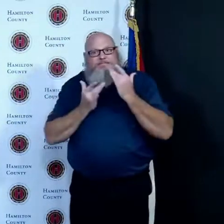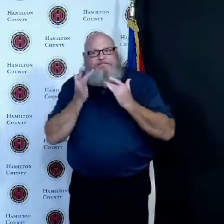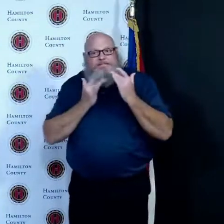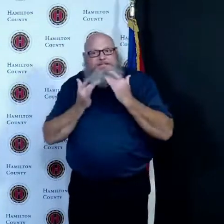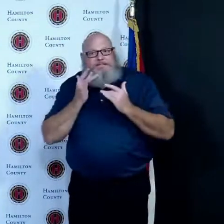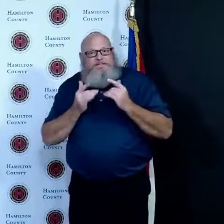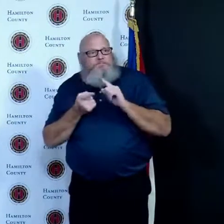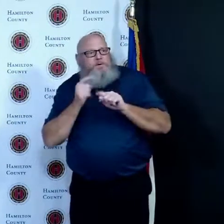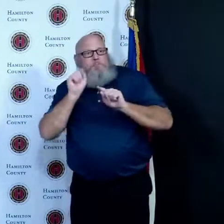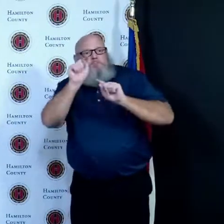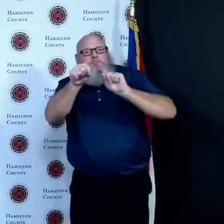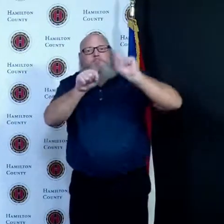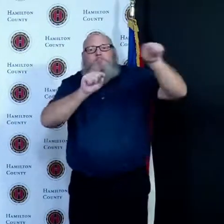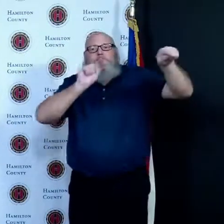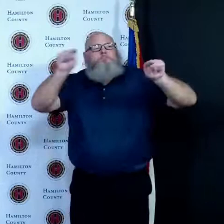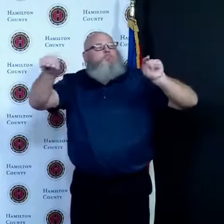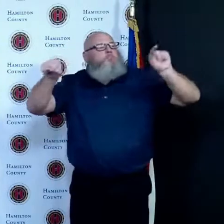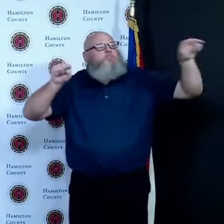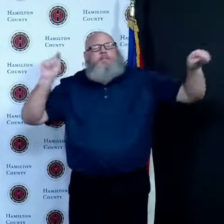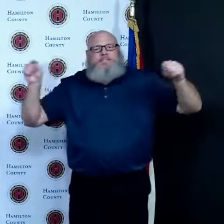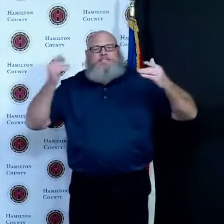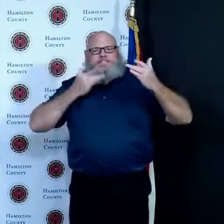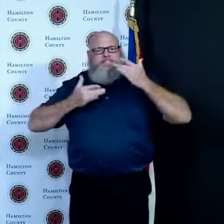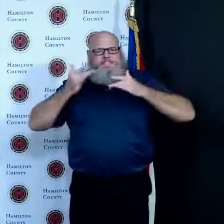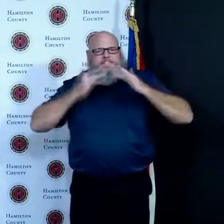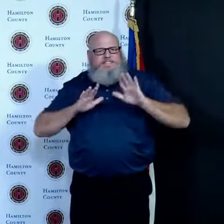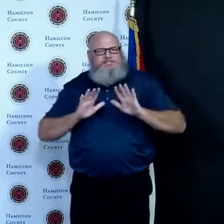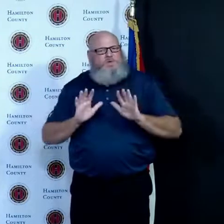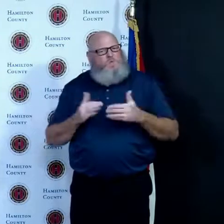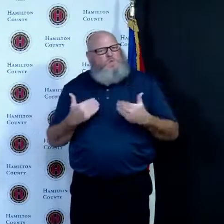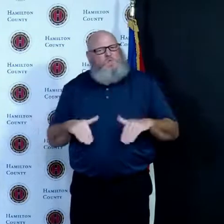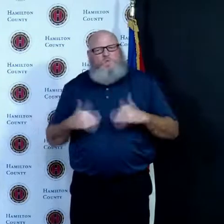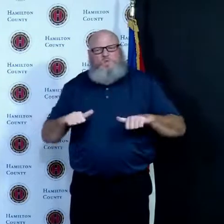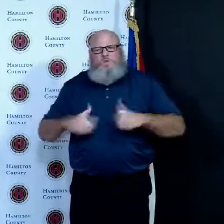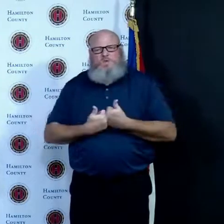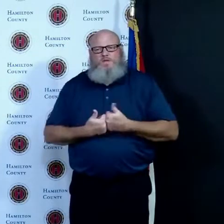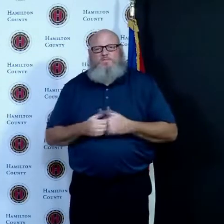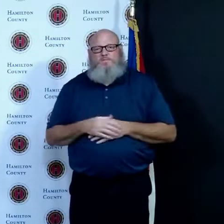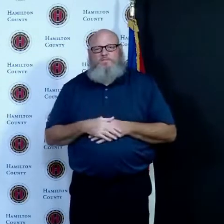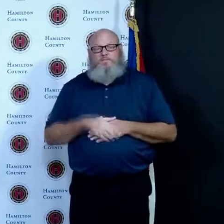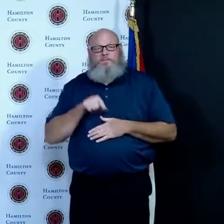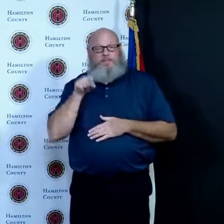to talk more about how we are going to work together to get people signed up